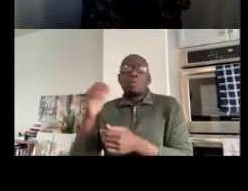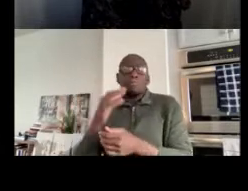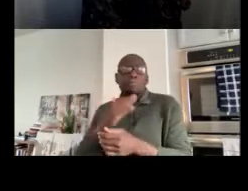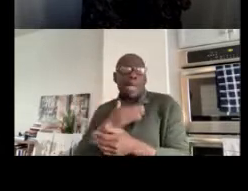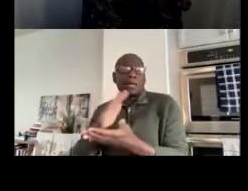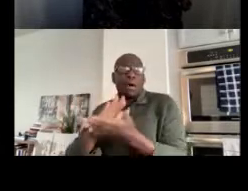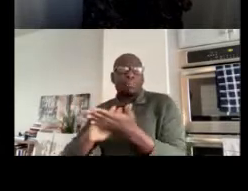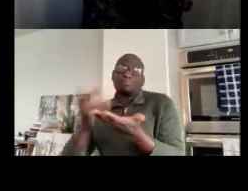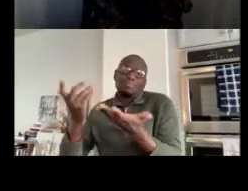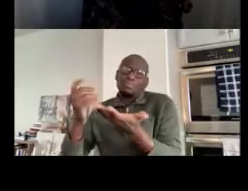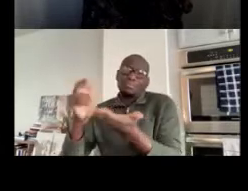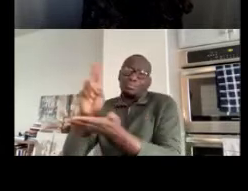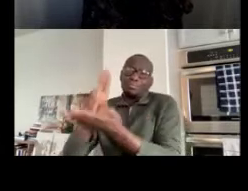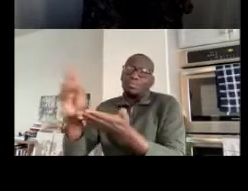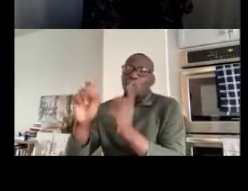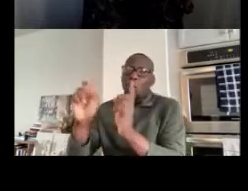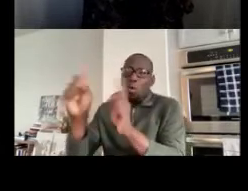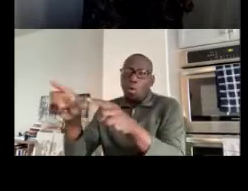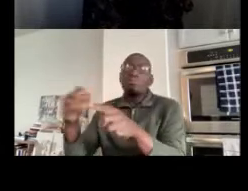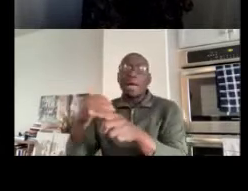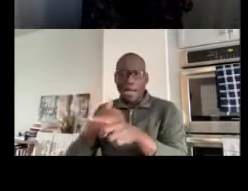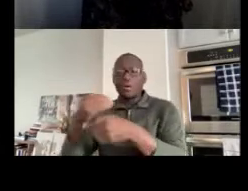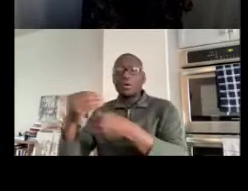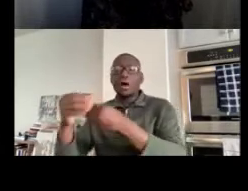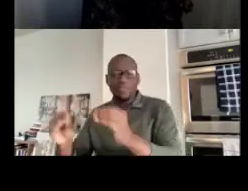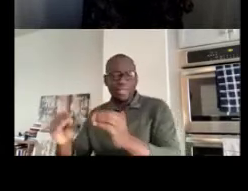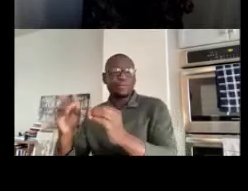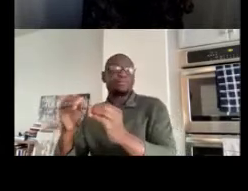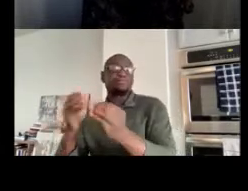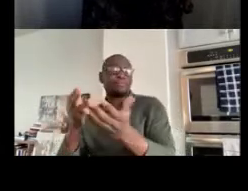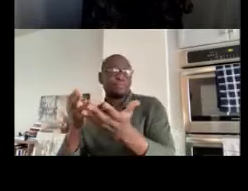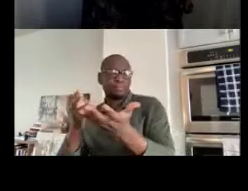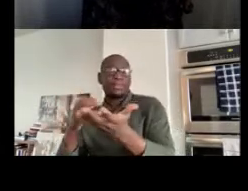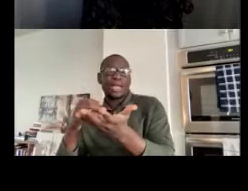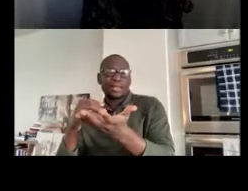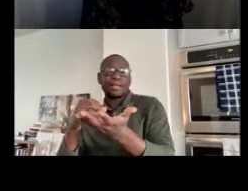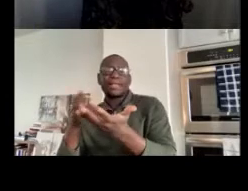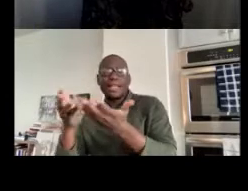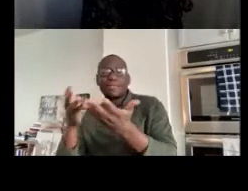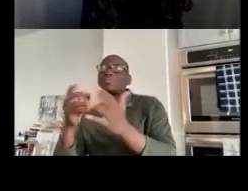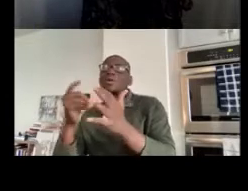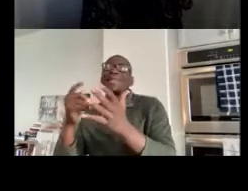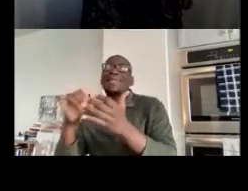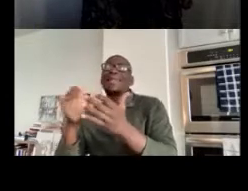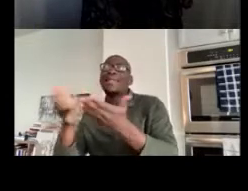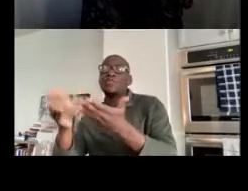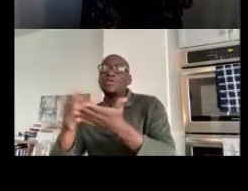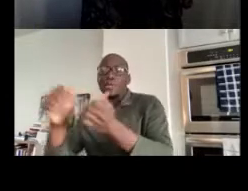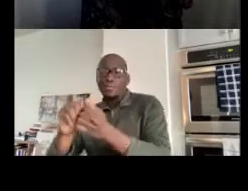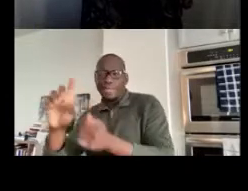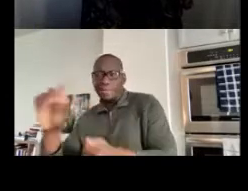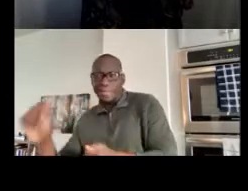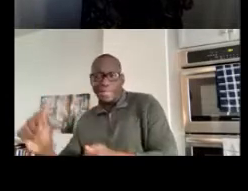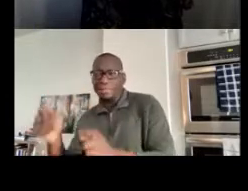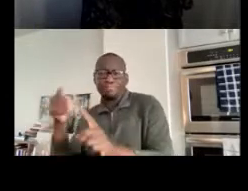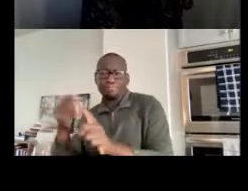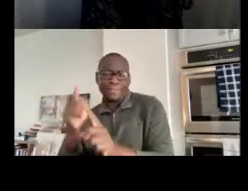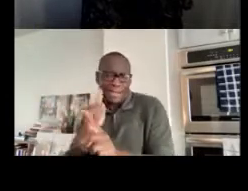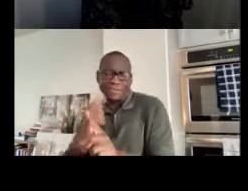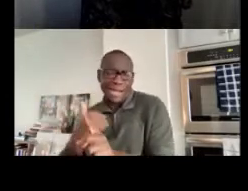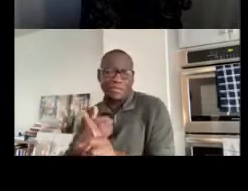used to. Coming to the U.S., the University I went to did have an office that did deal with students